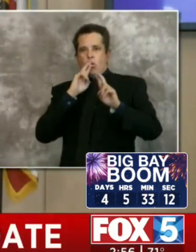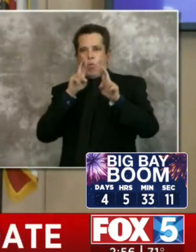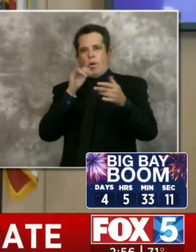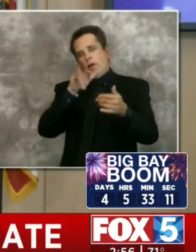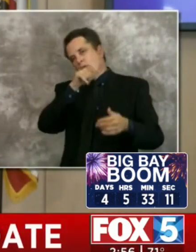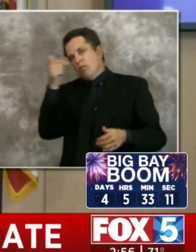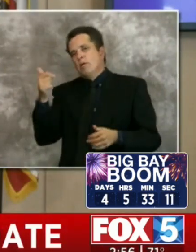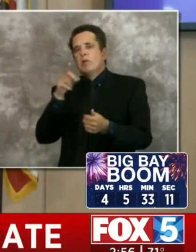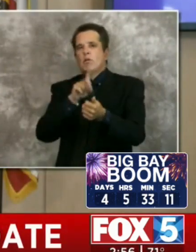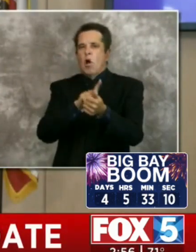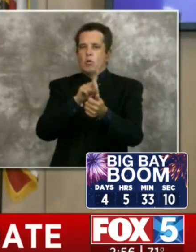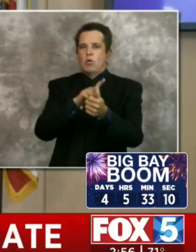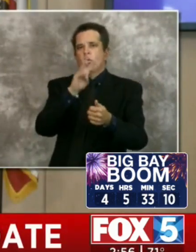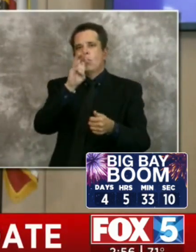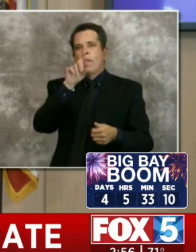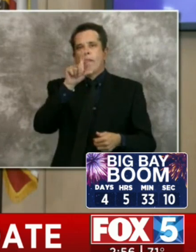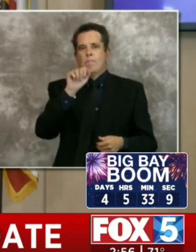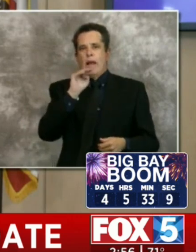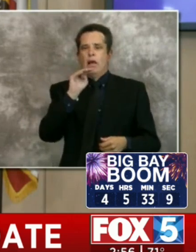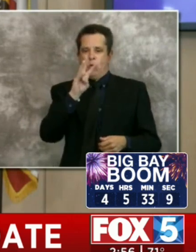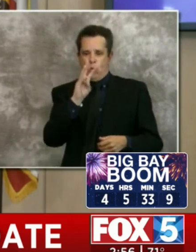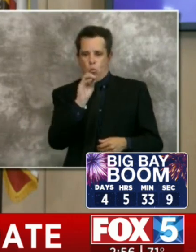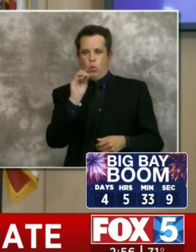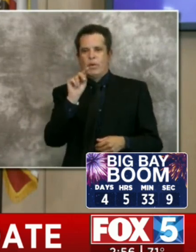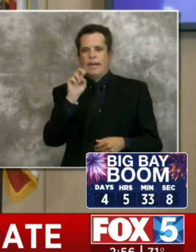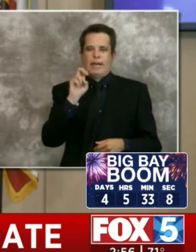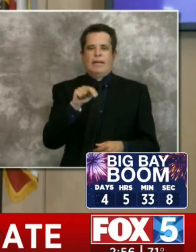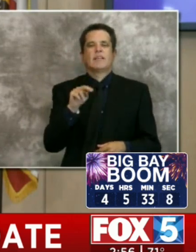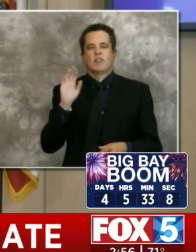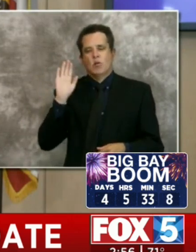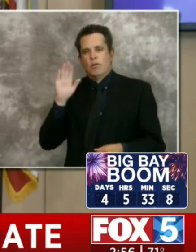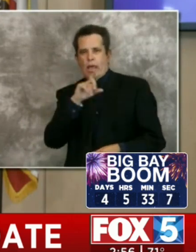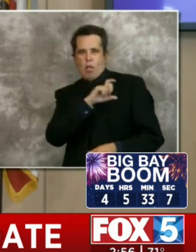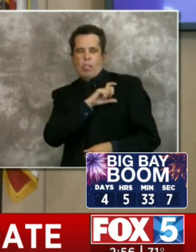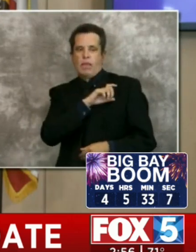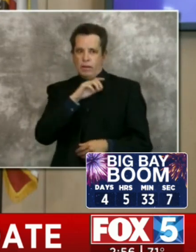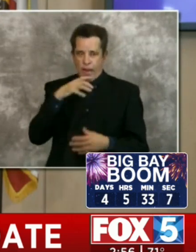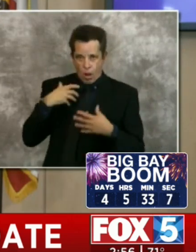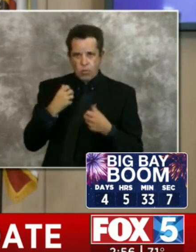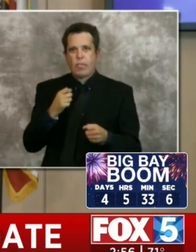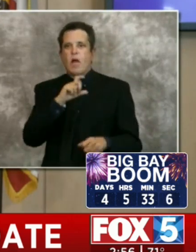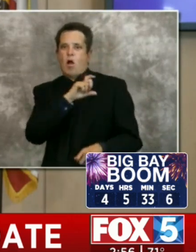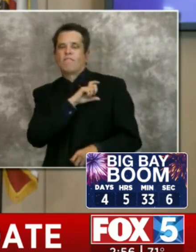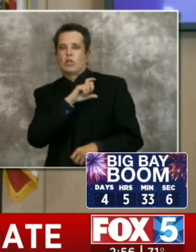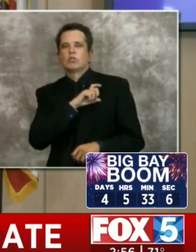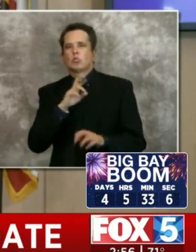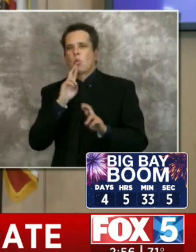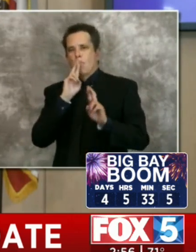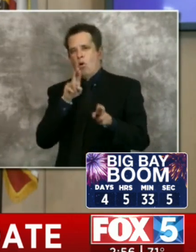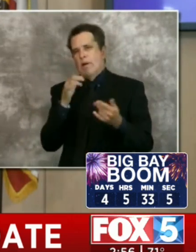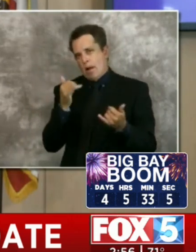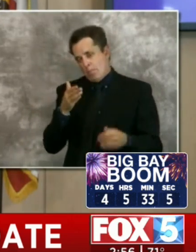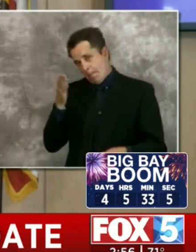PRESERVE THE INTEGRITY OF OUR HEALTH CARE SYSTEM. THAT CONCLUDES MY SECTION REPORT ON NOW TURNED OVER TO DOCTOR WILMA WOOTEN FOR PUBLIC HEALTH